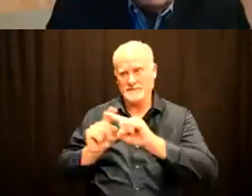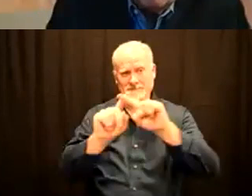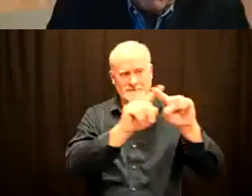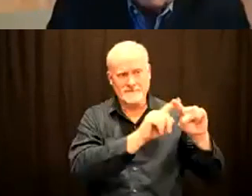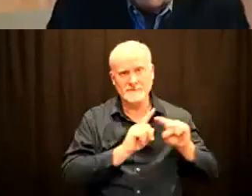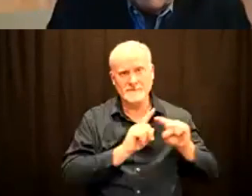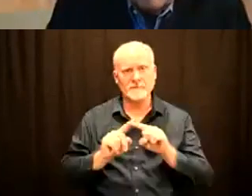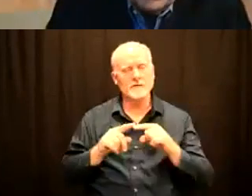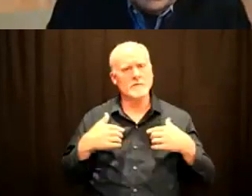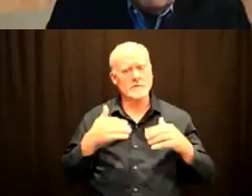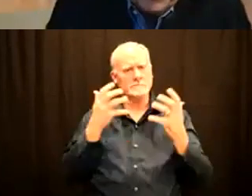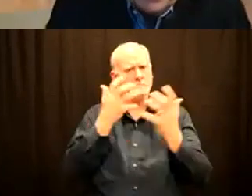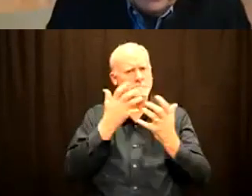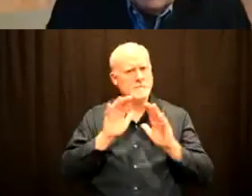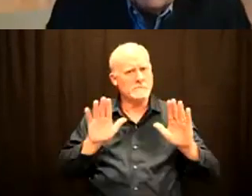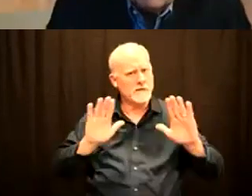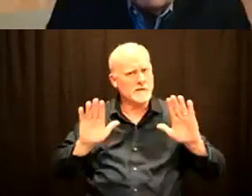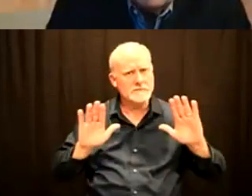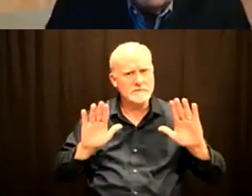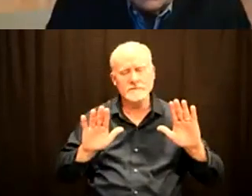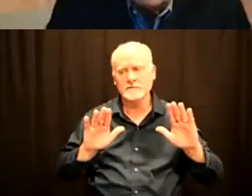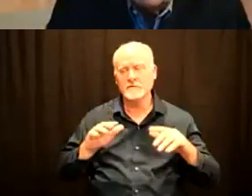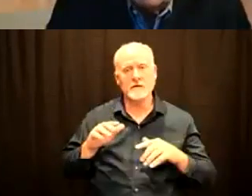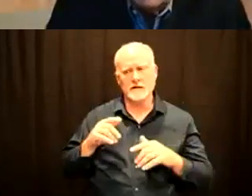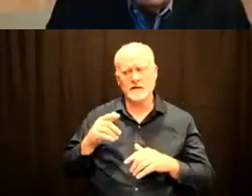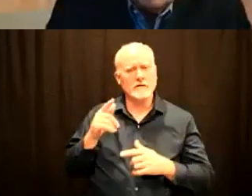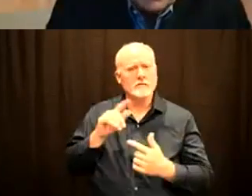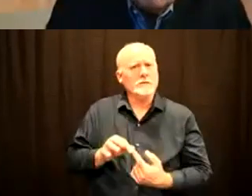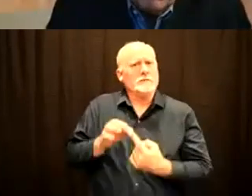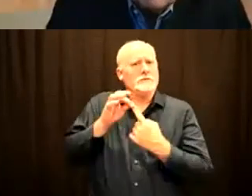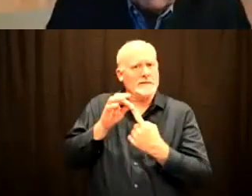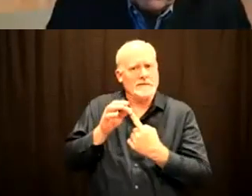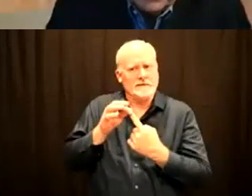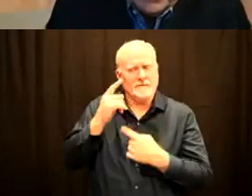remarkable and from everything i hear it's a bit unique to the birmingham market so